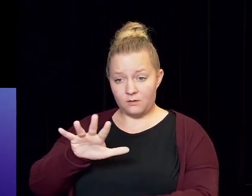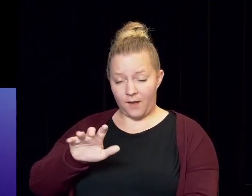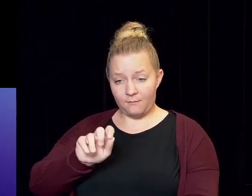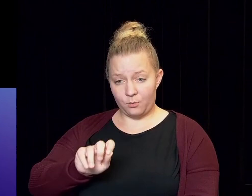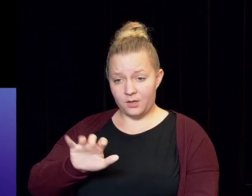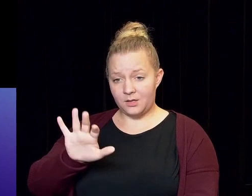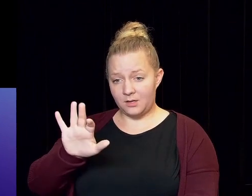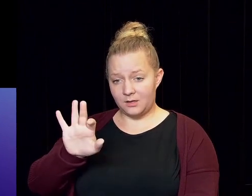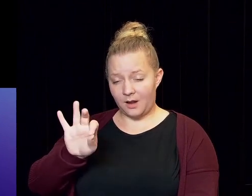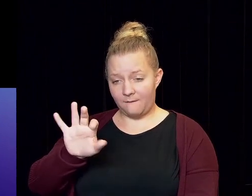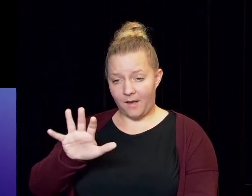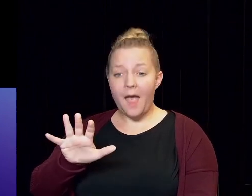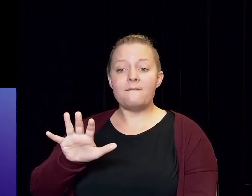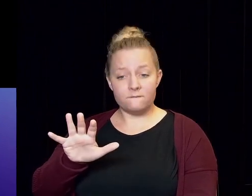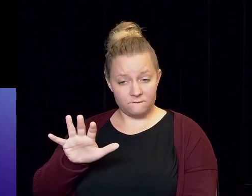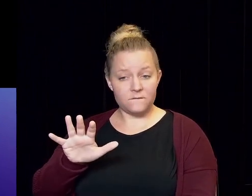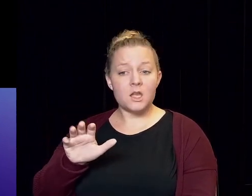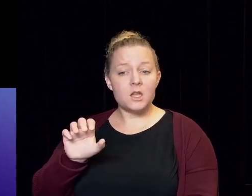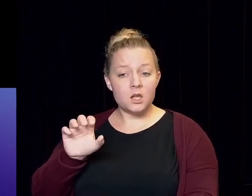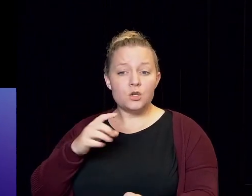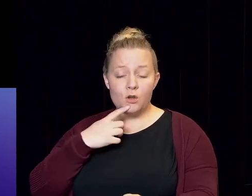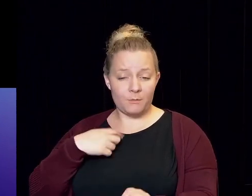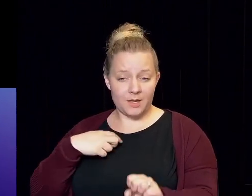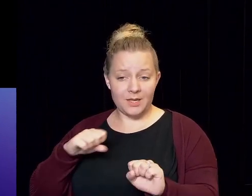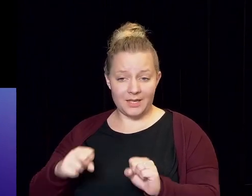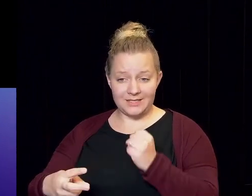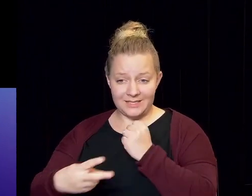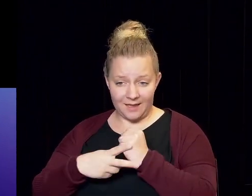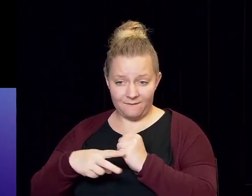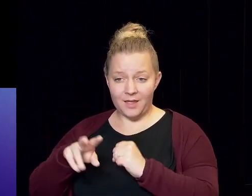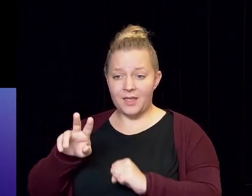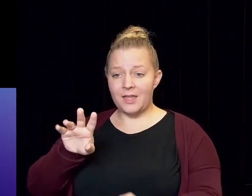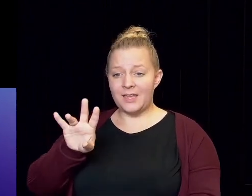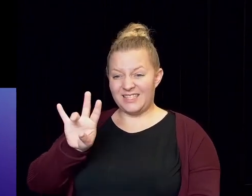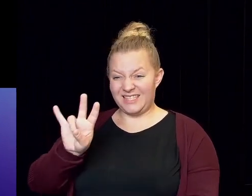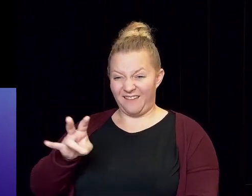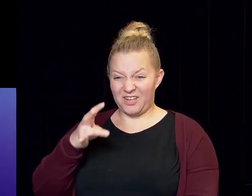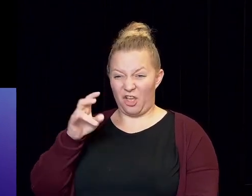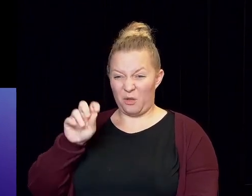you can save $7.19. So, this was a tiny box. I did not write my sentences for